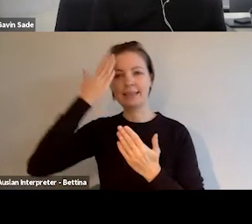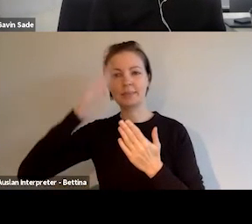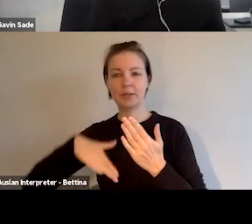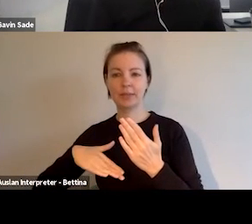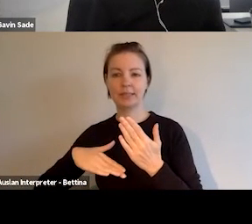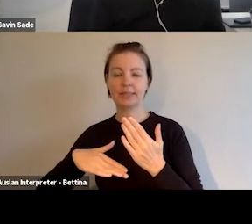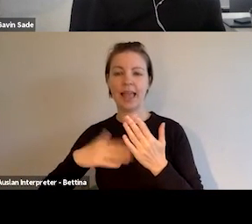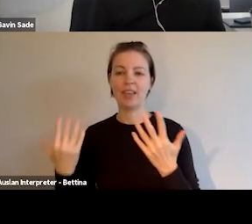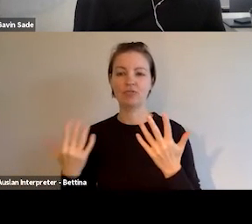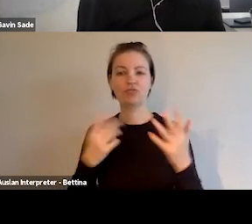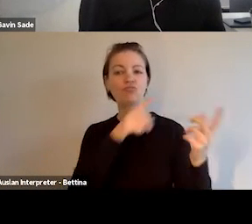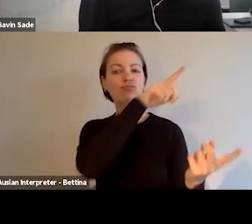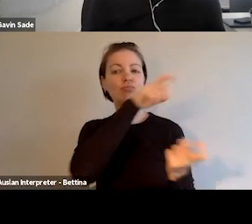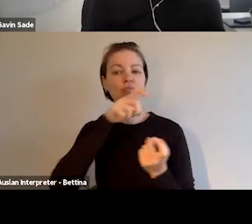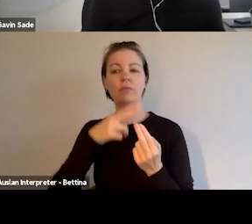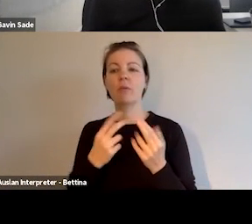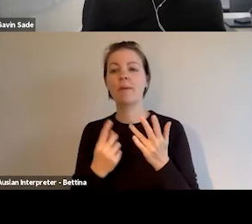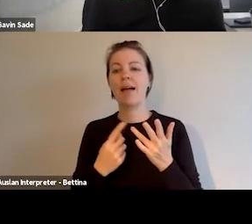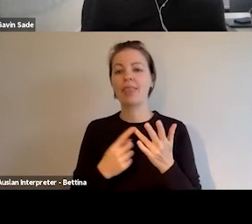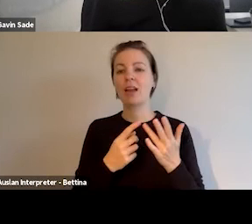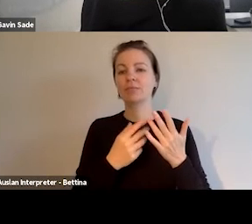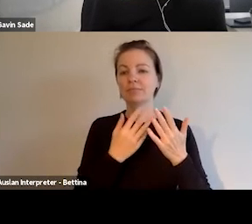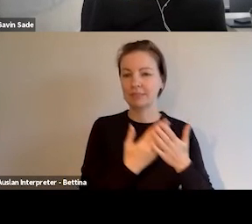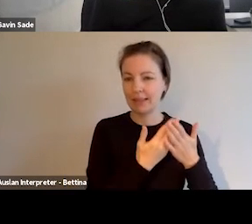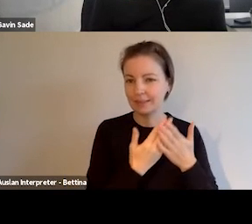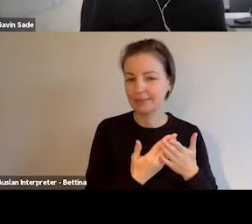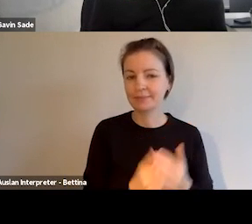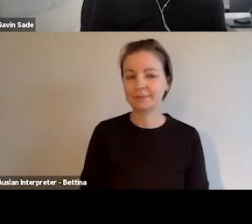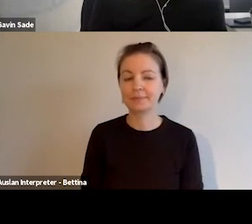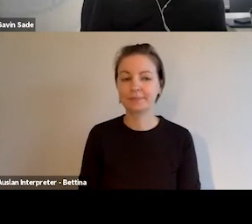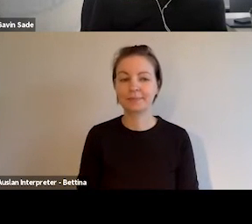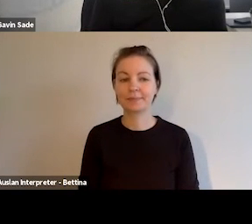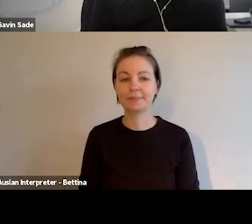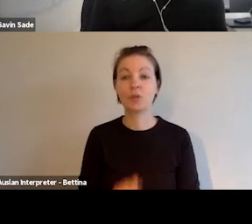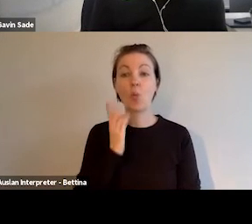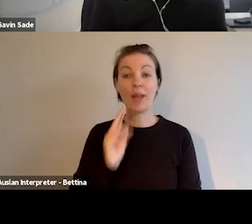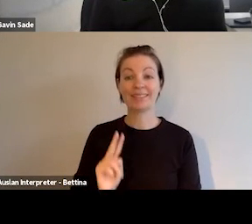. And they come back, when they come back for a second project that final